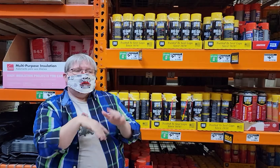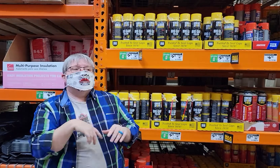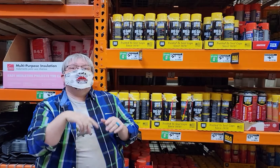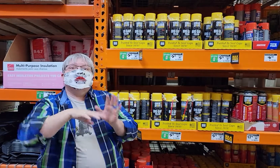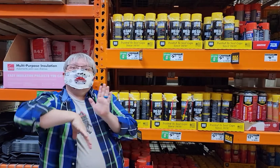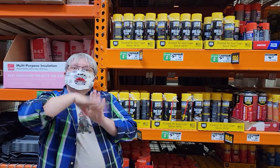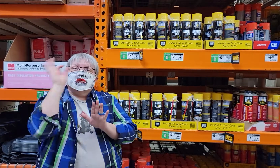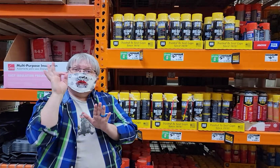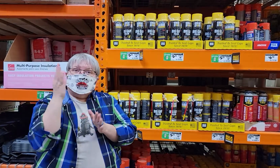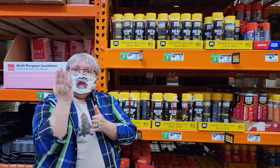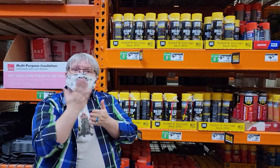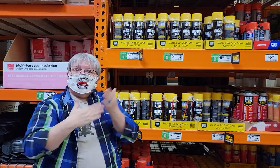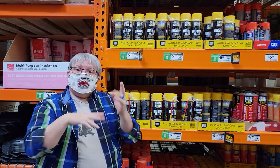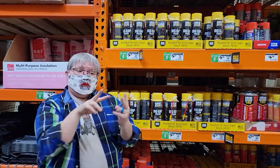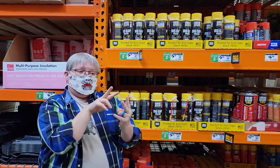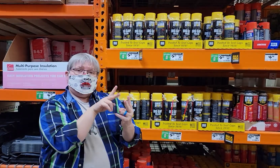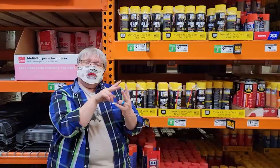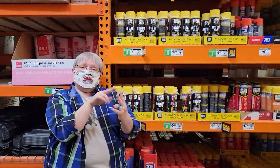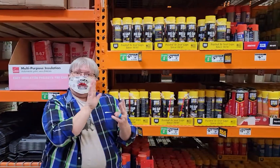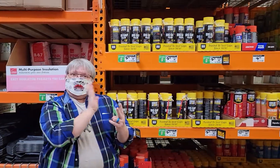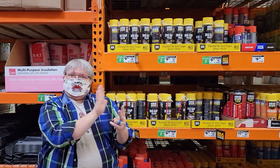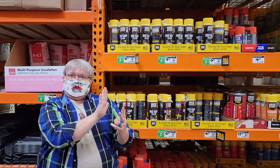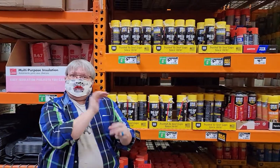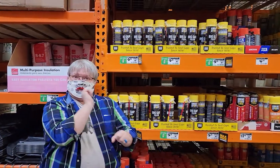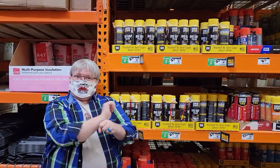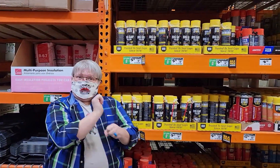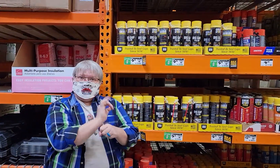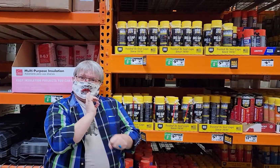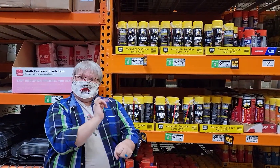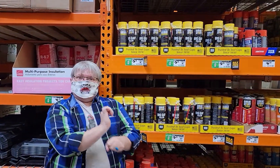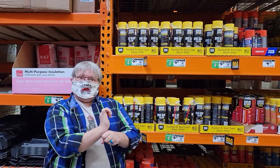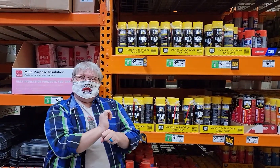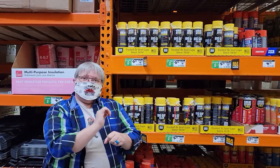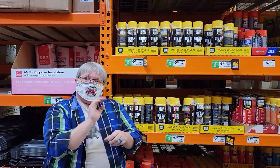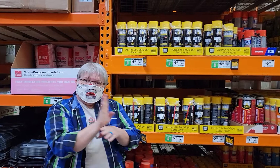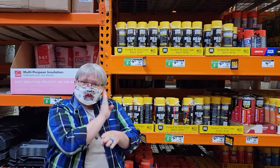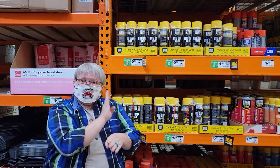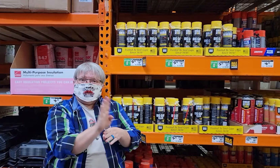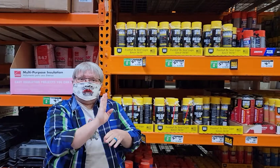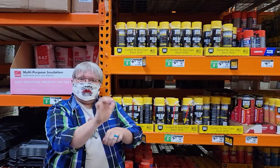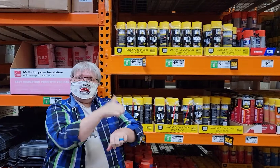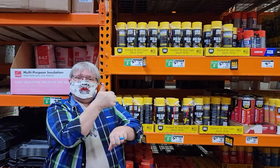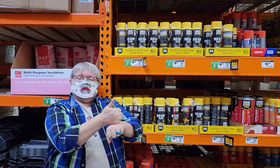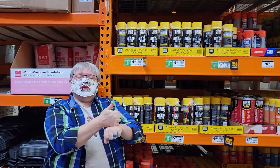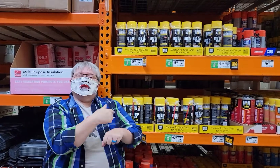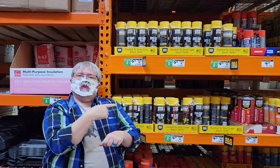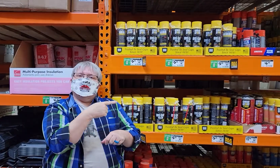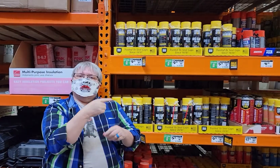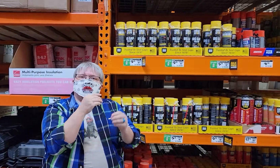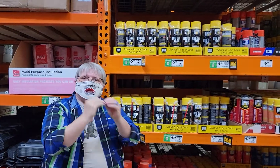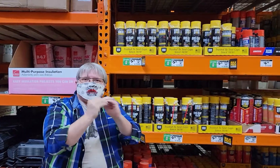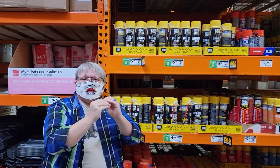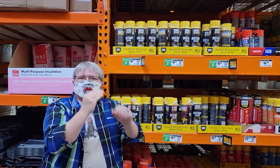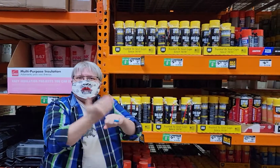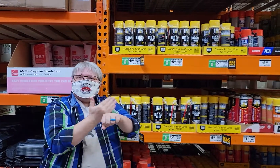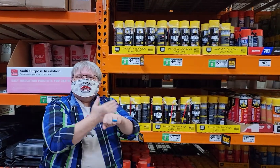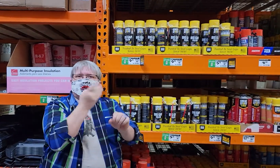video, and we found a couple uh that you know their job, they've set up a business is to help